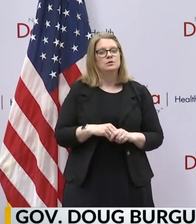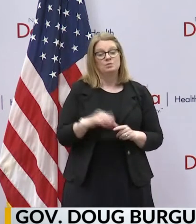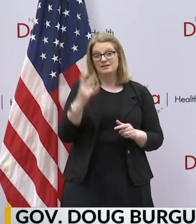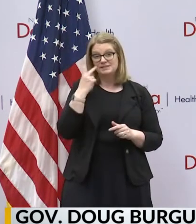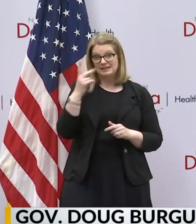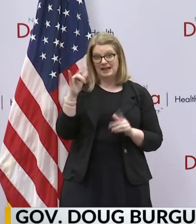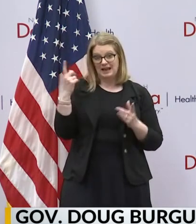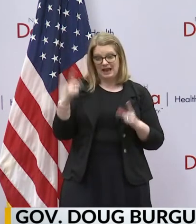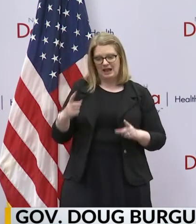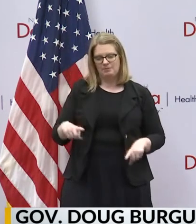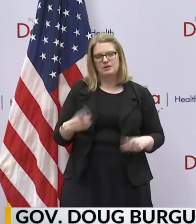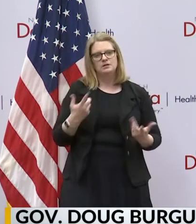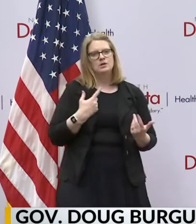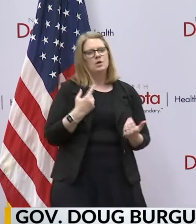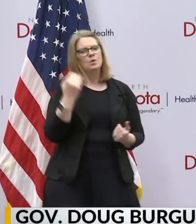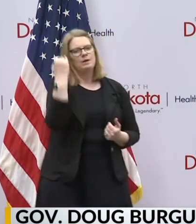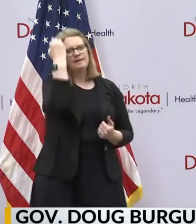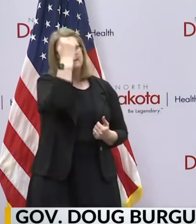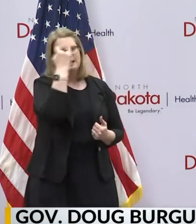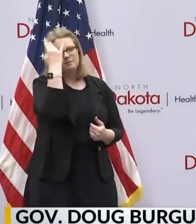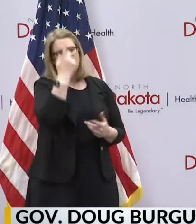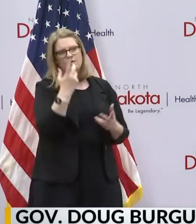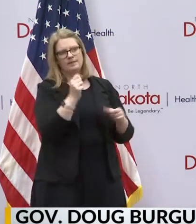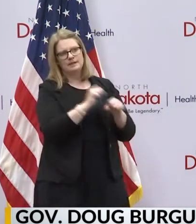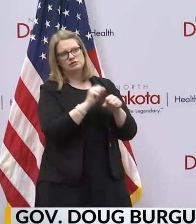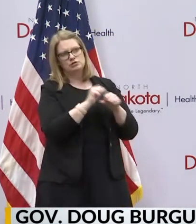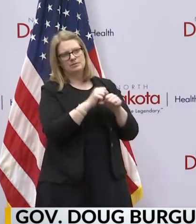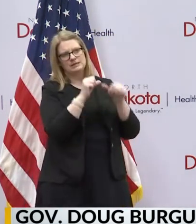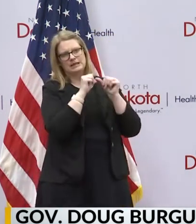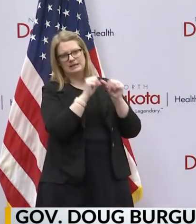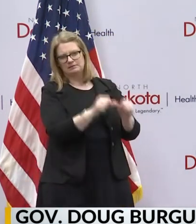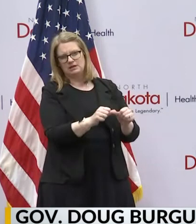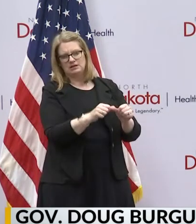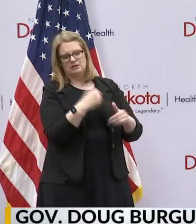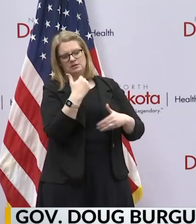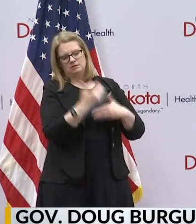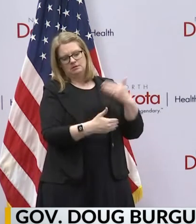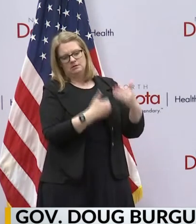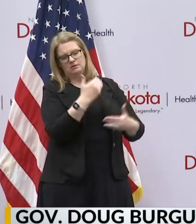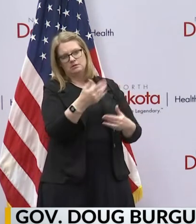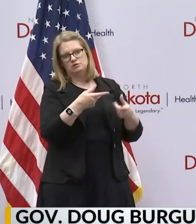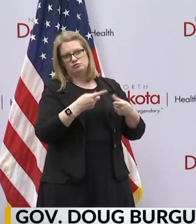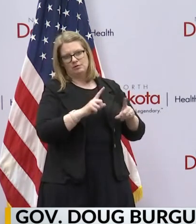ENVIRONMENTS. AND SO, WE KNOW THAT WE'VE SEEN THAT. WHEN WE THINK ABOUT THE KIND OF